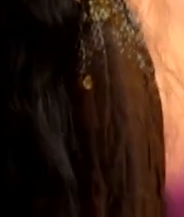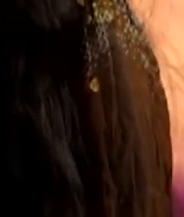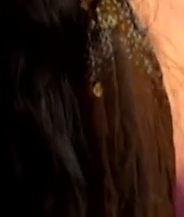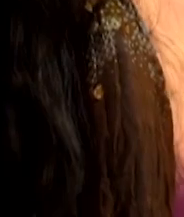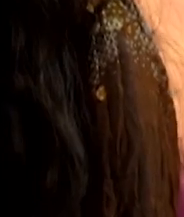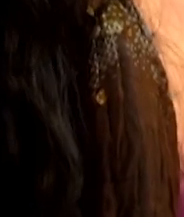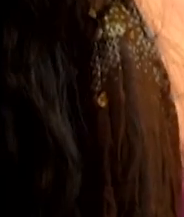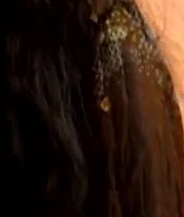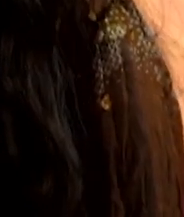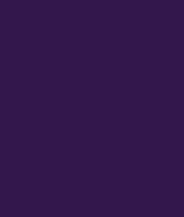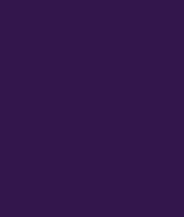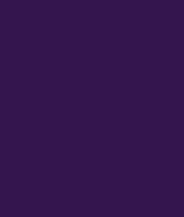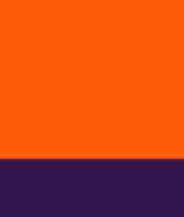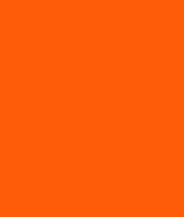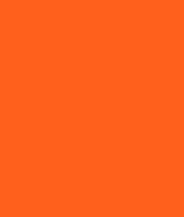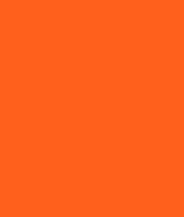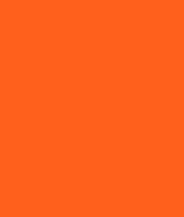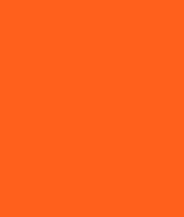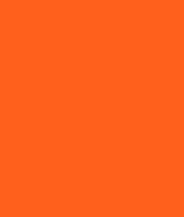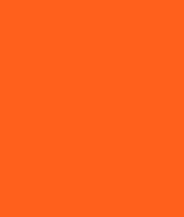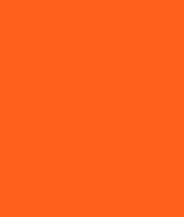what I'm doing, but better.